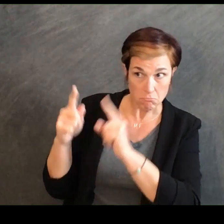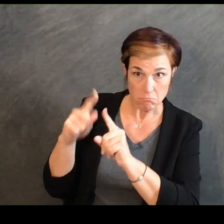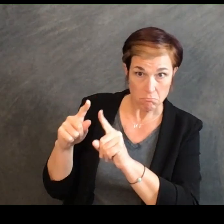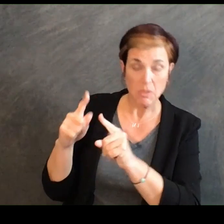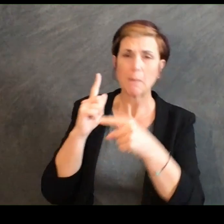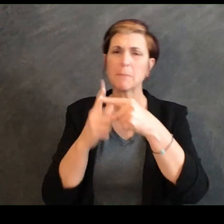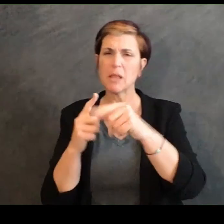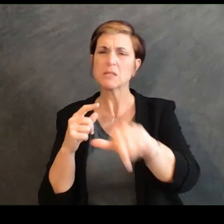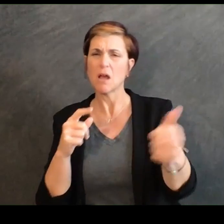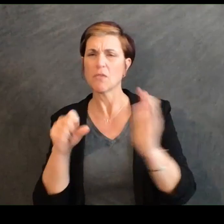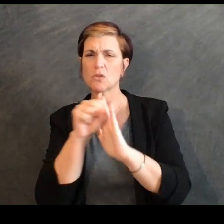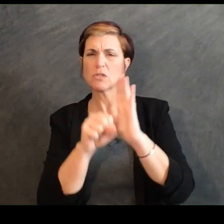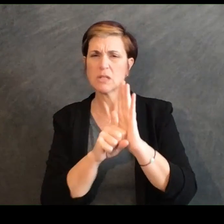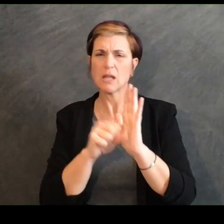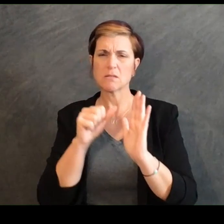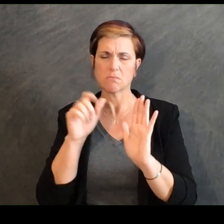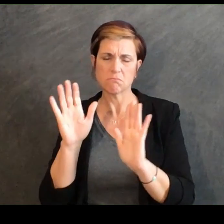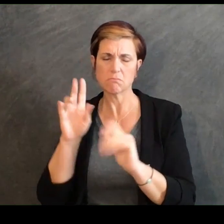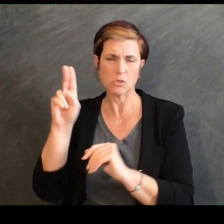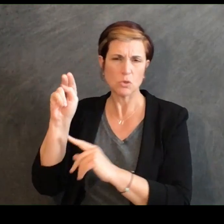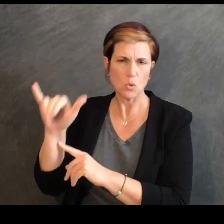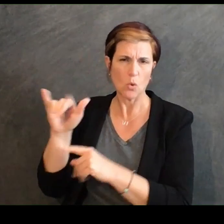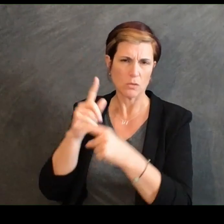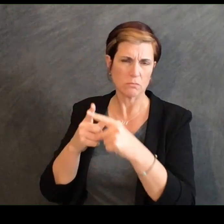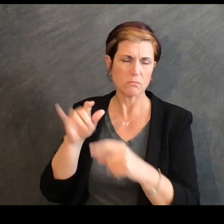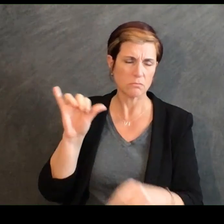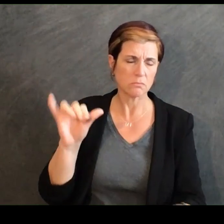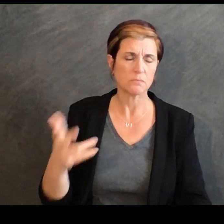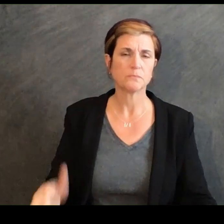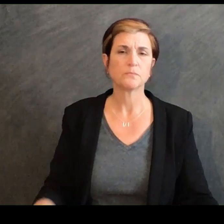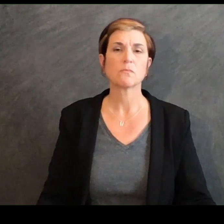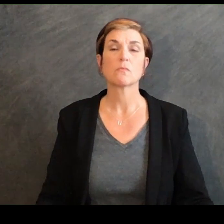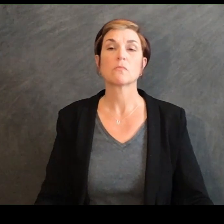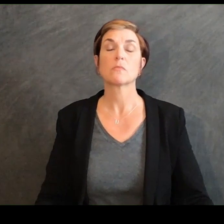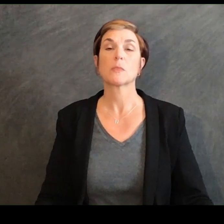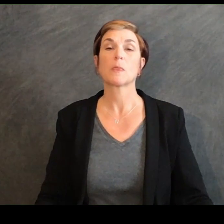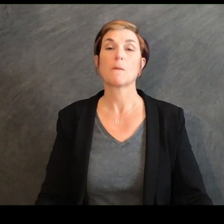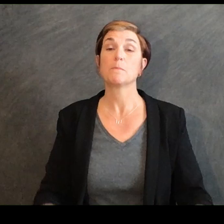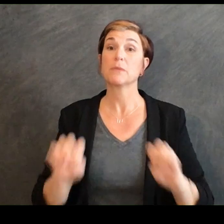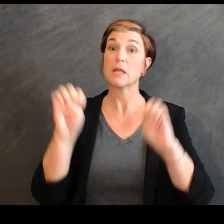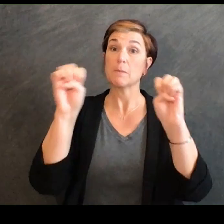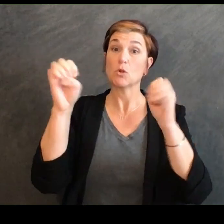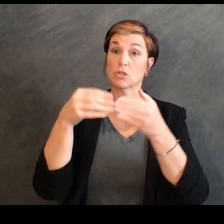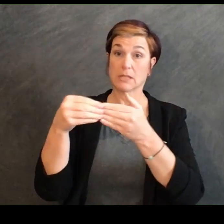York the emergency orders I'm issuing today will also confer broad new